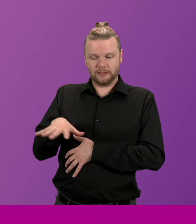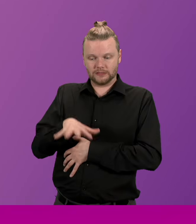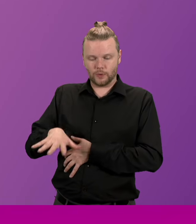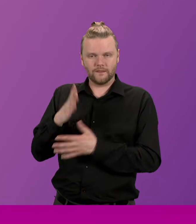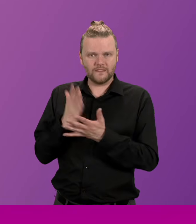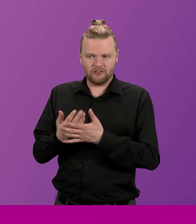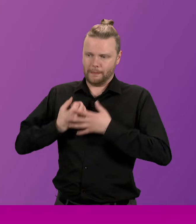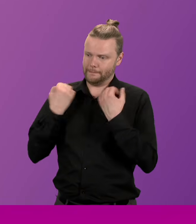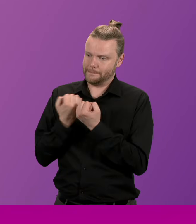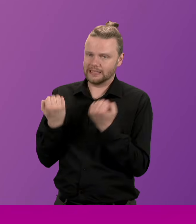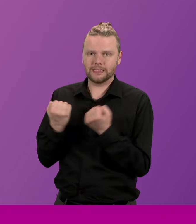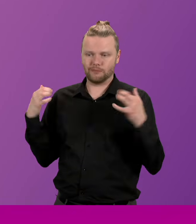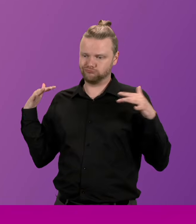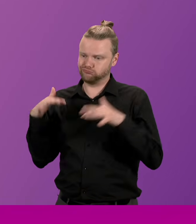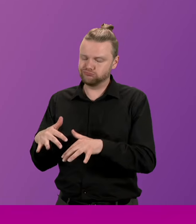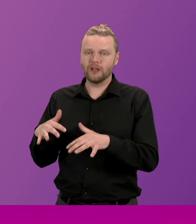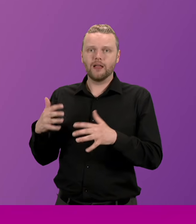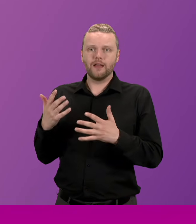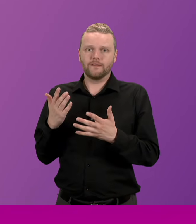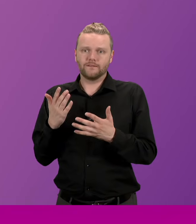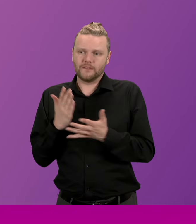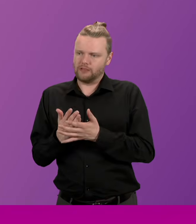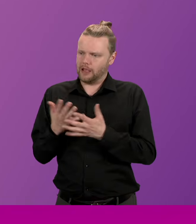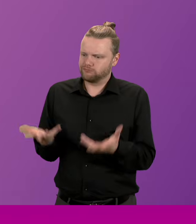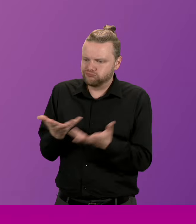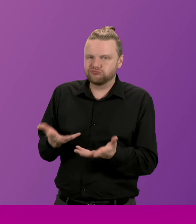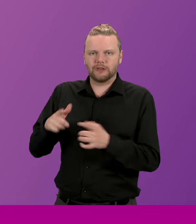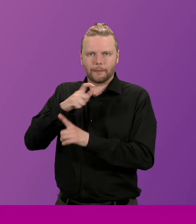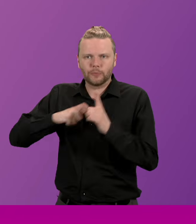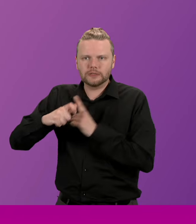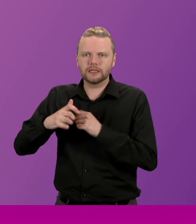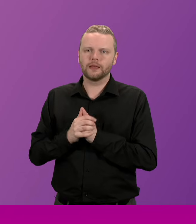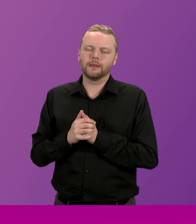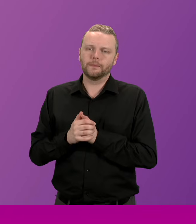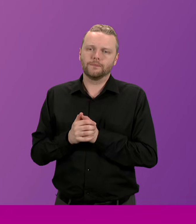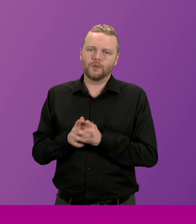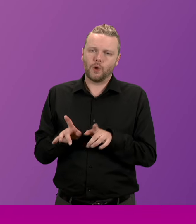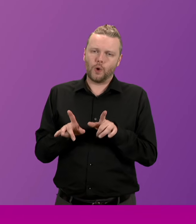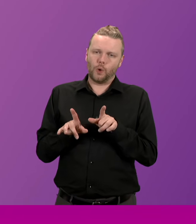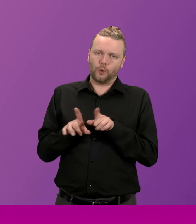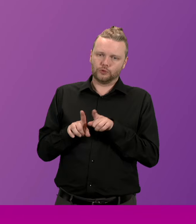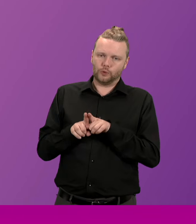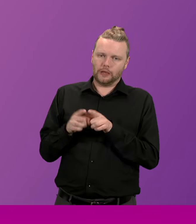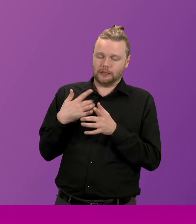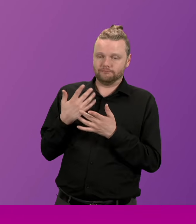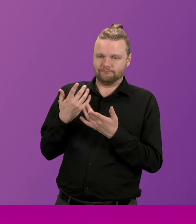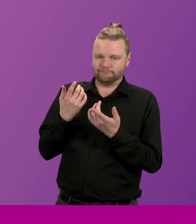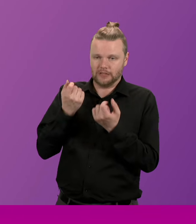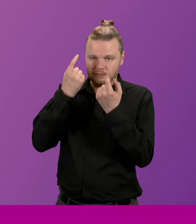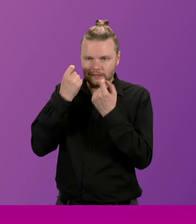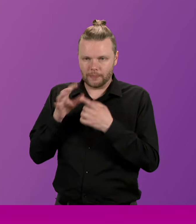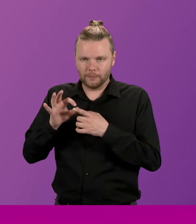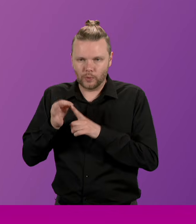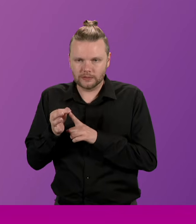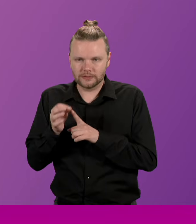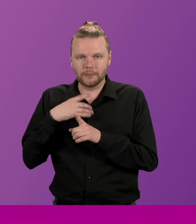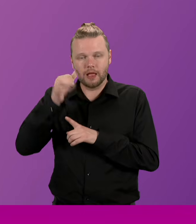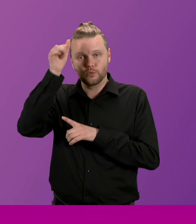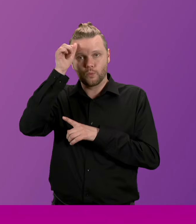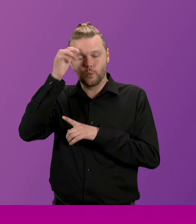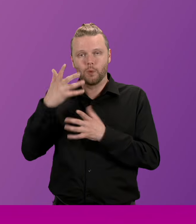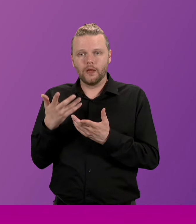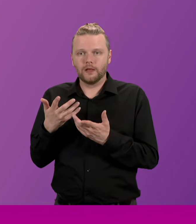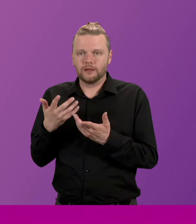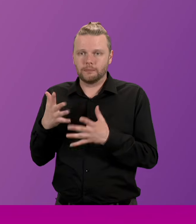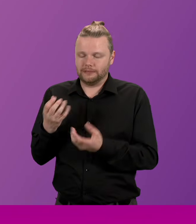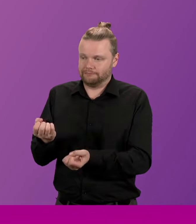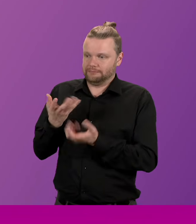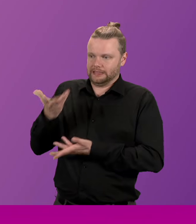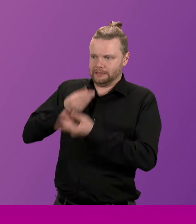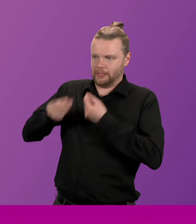bustling and vibrant community. The concerns that the member raises were spelt out to me directly